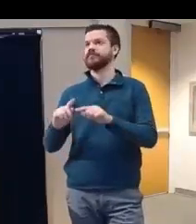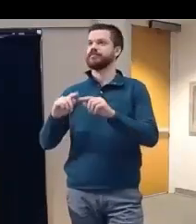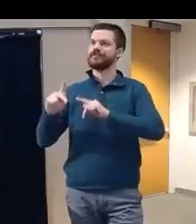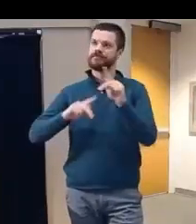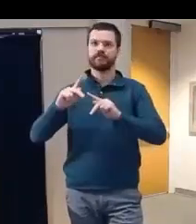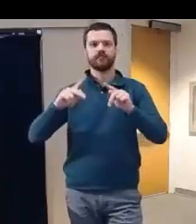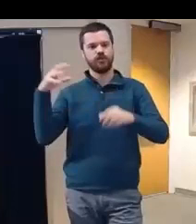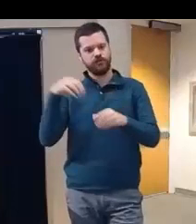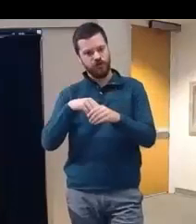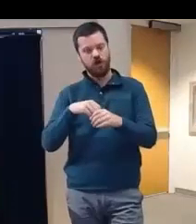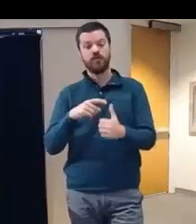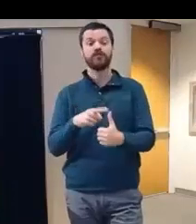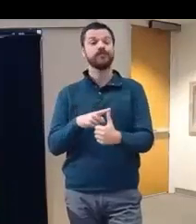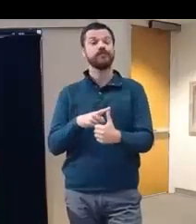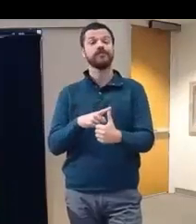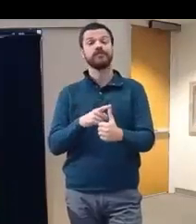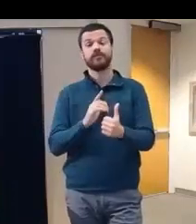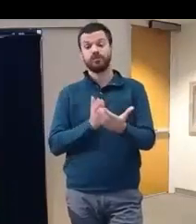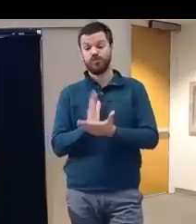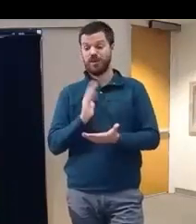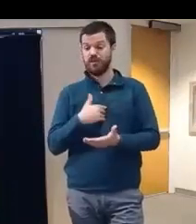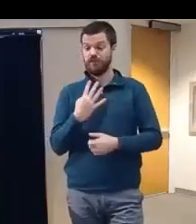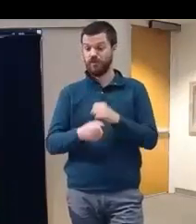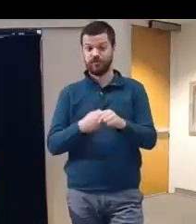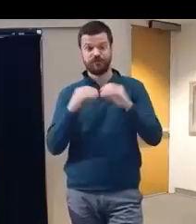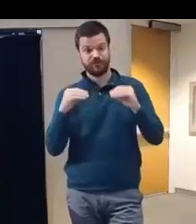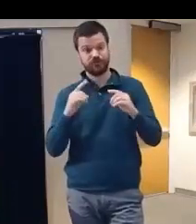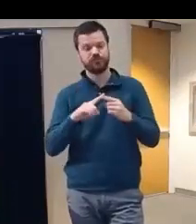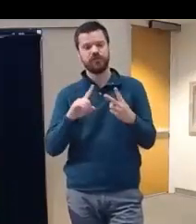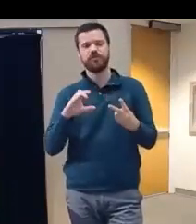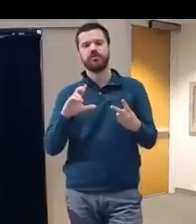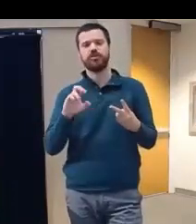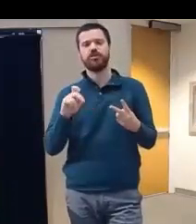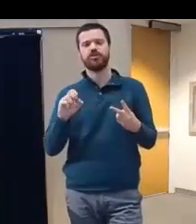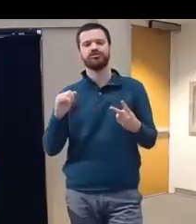students both in the clerkship and throughout four years many of those are in this room or on Zoom